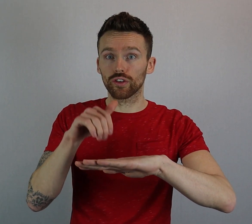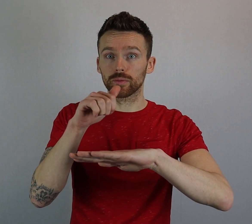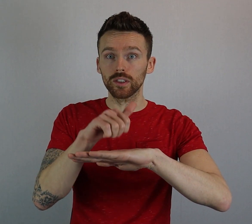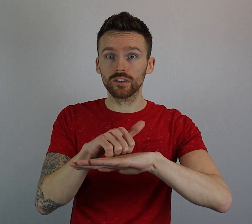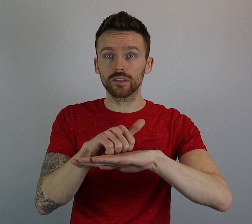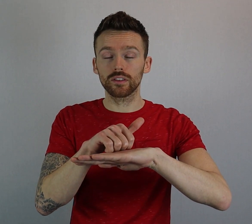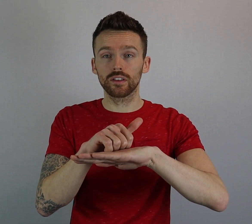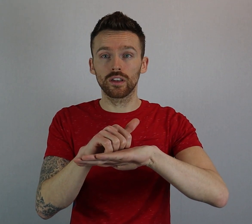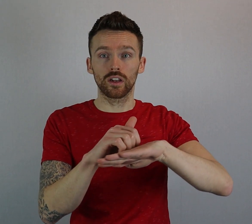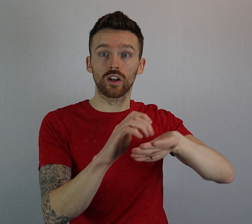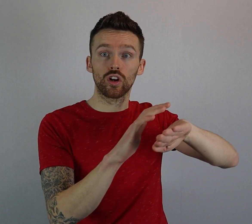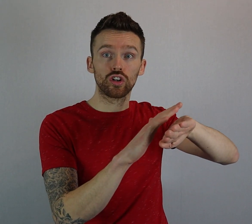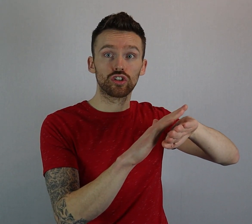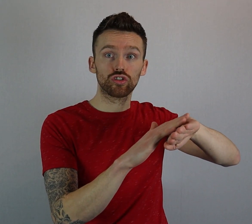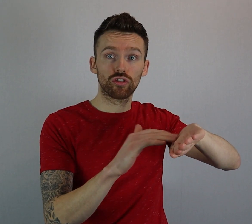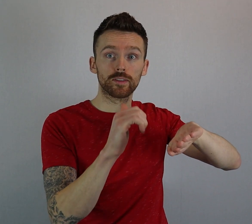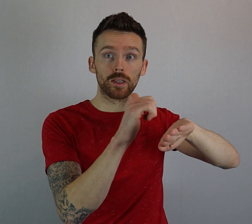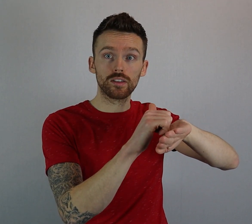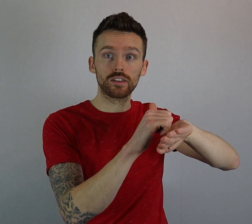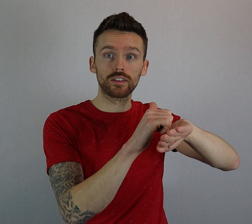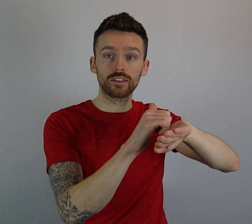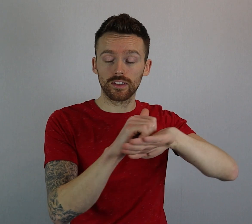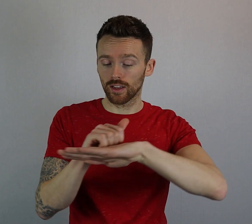Christmas.